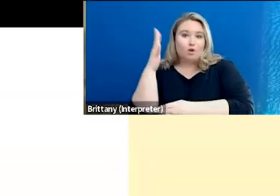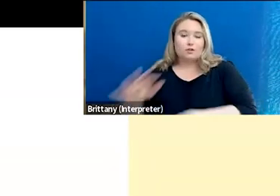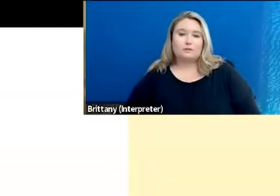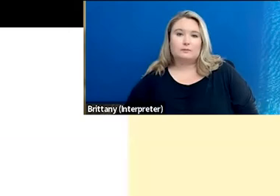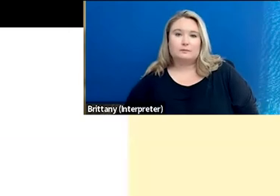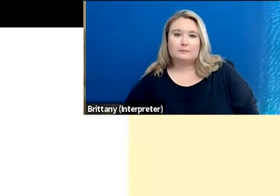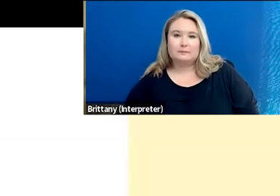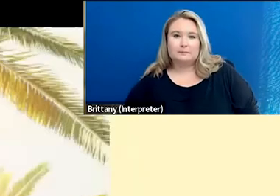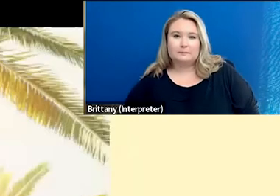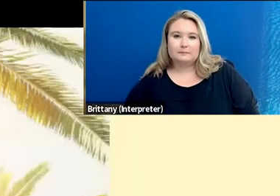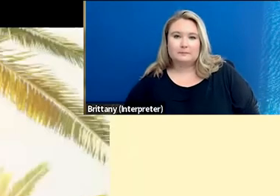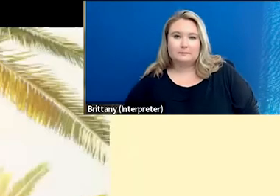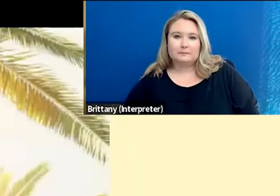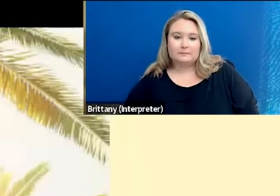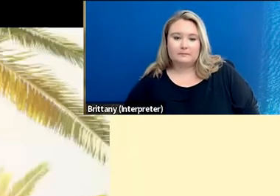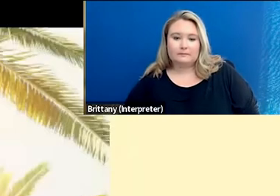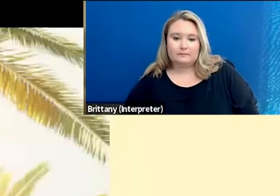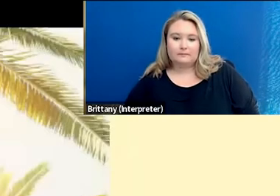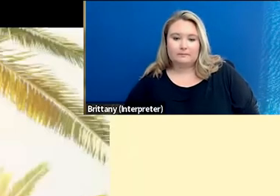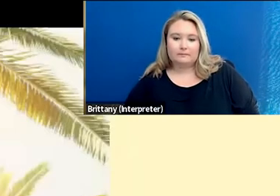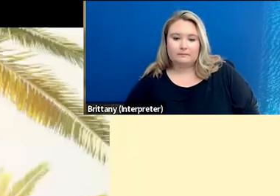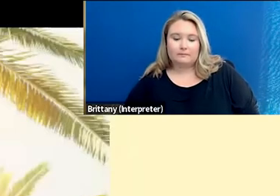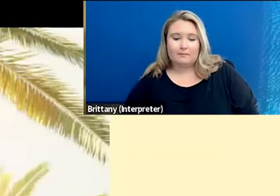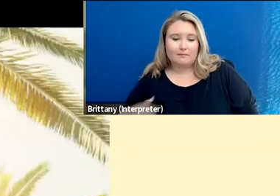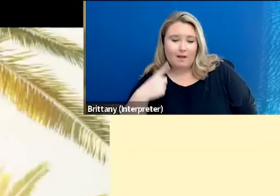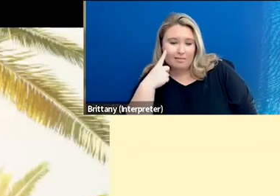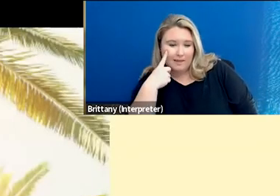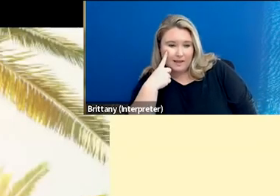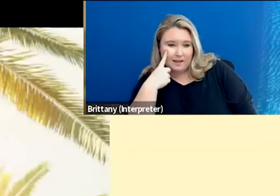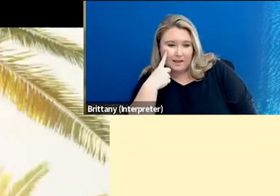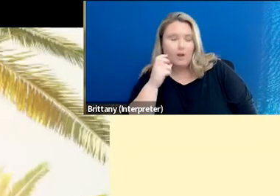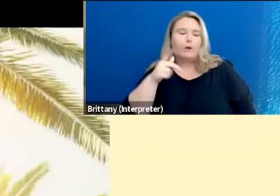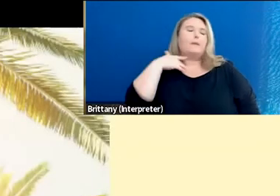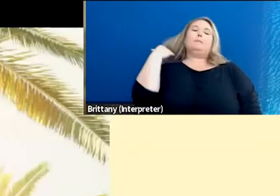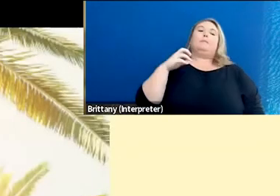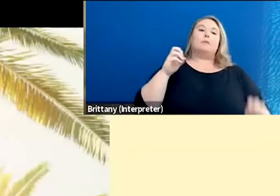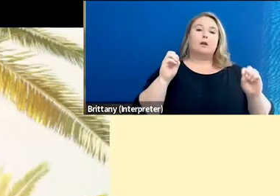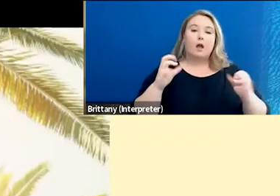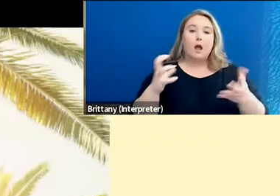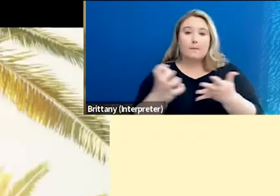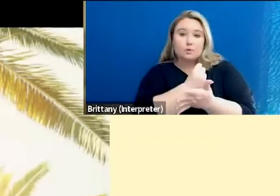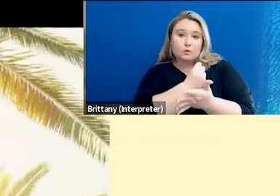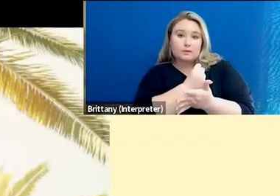And I think, okay, so Opportunities to Get Involved. We do have several ways to get involved